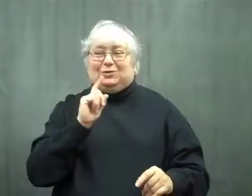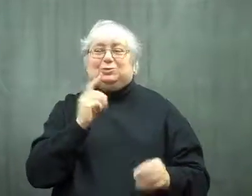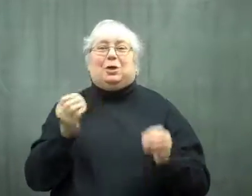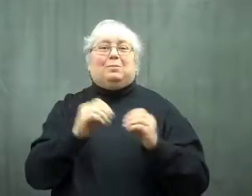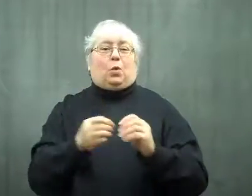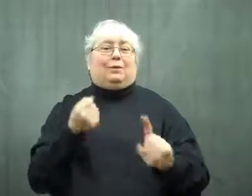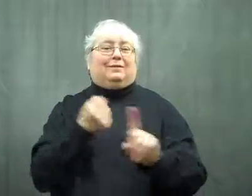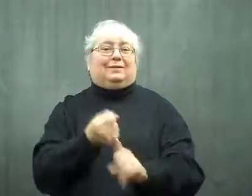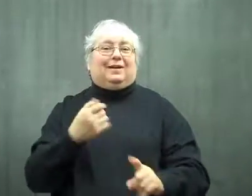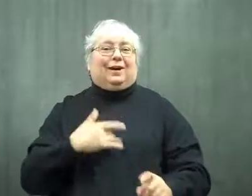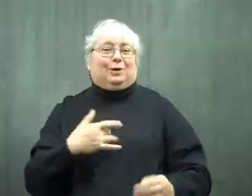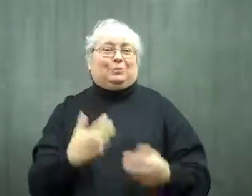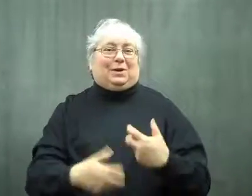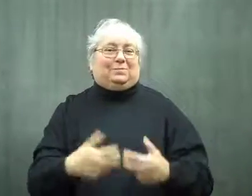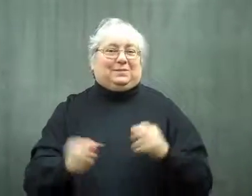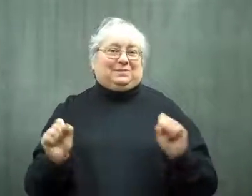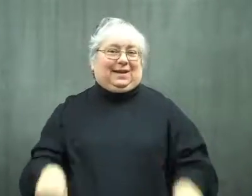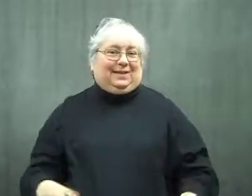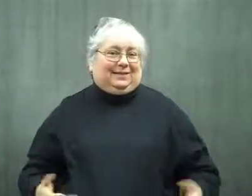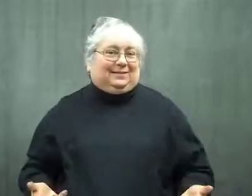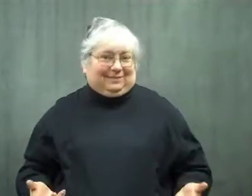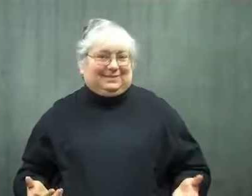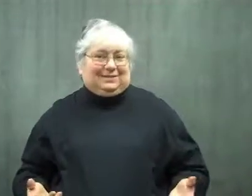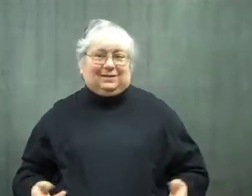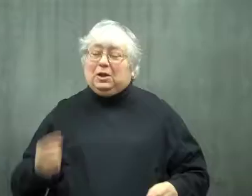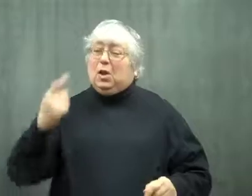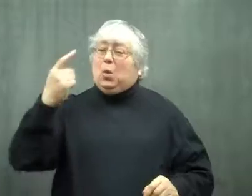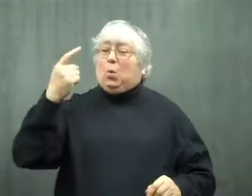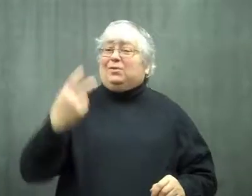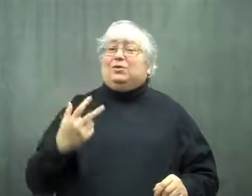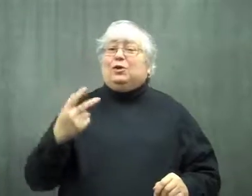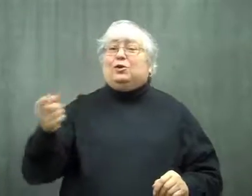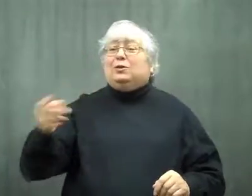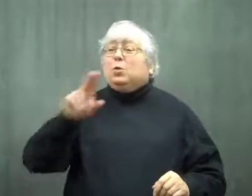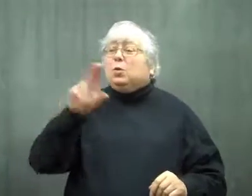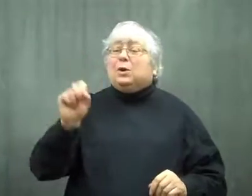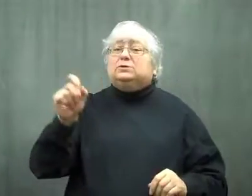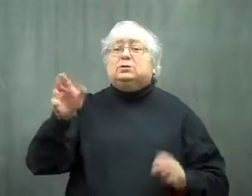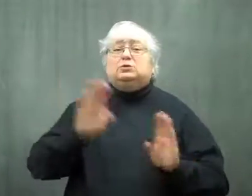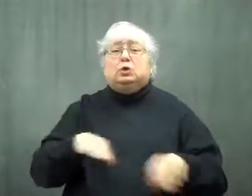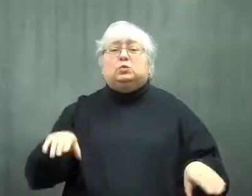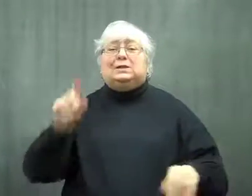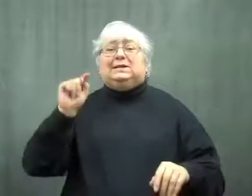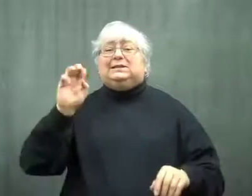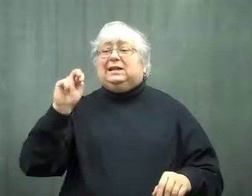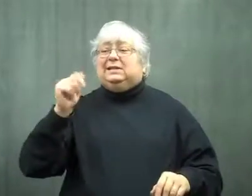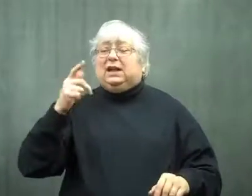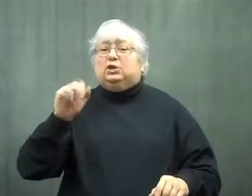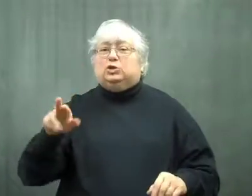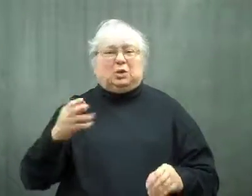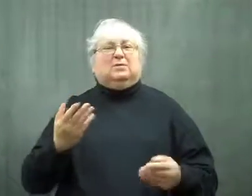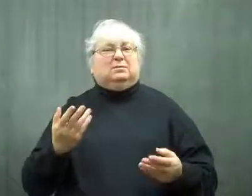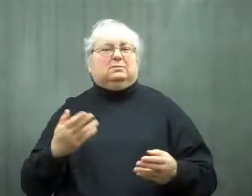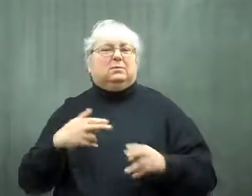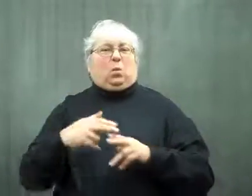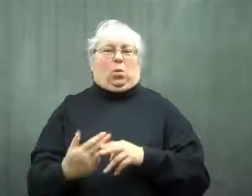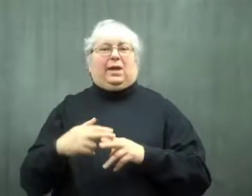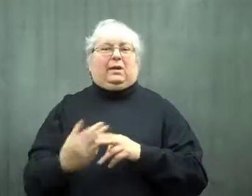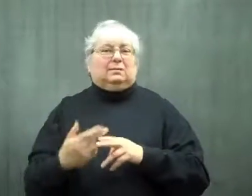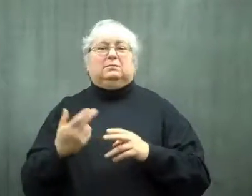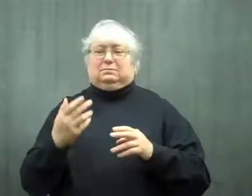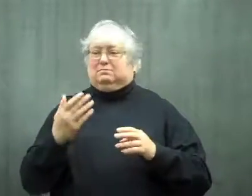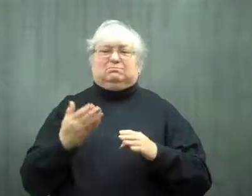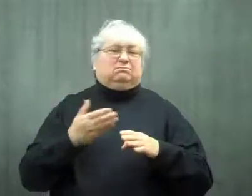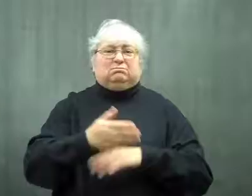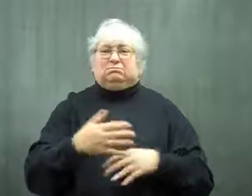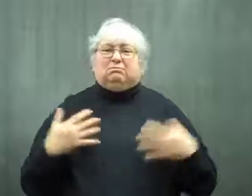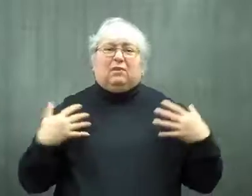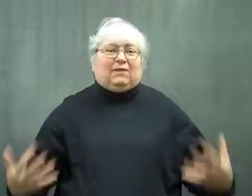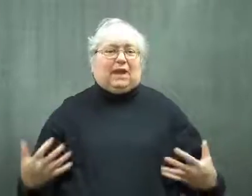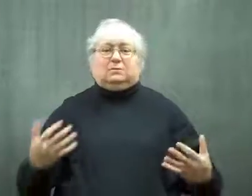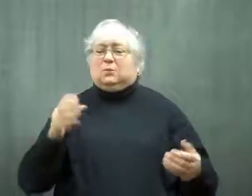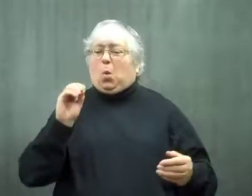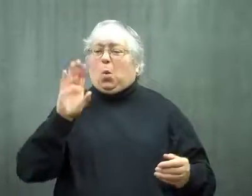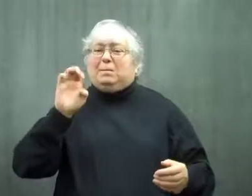This can lead to increased incidence of heart disease.